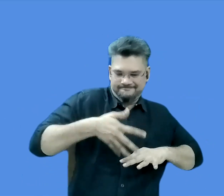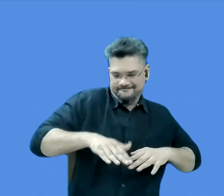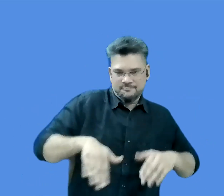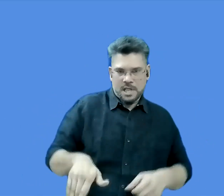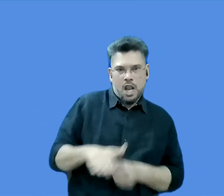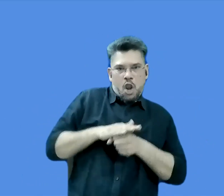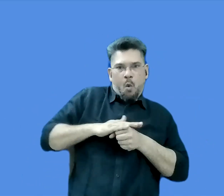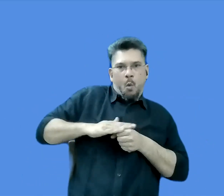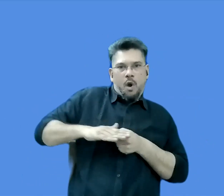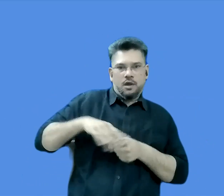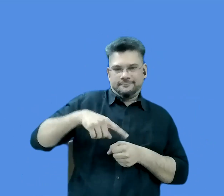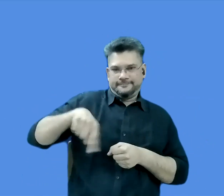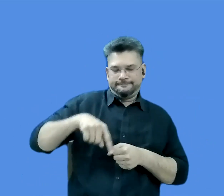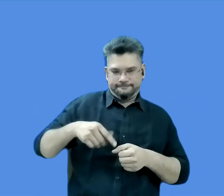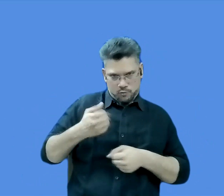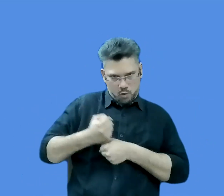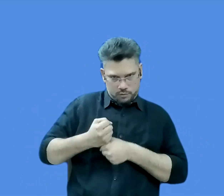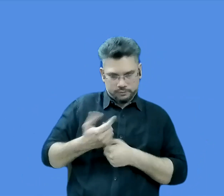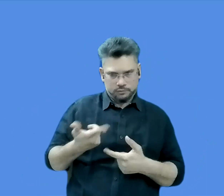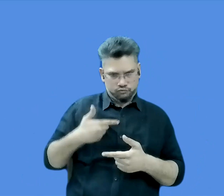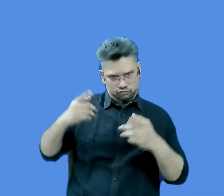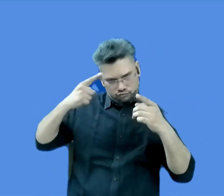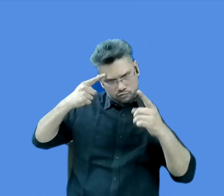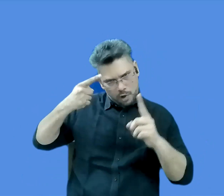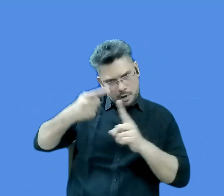important that when the organization, when the entity working on the ground